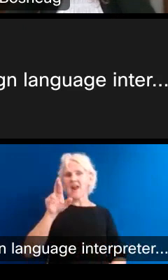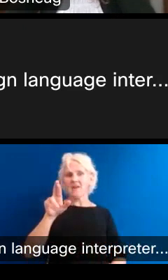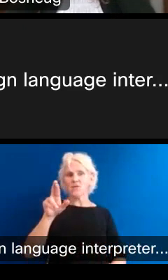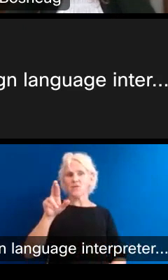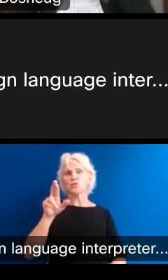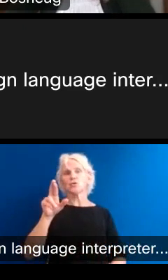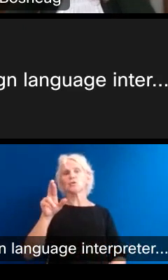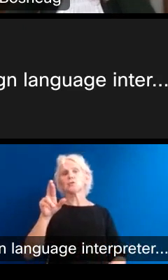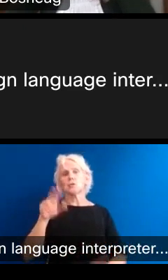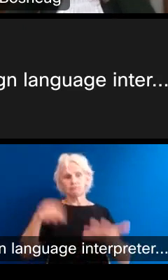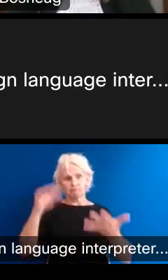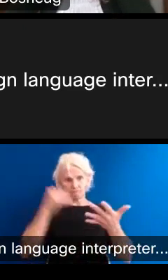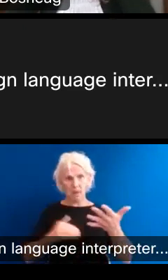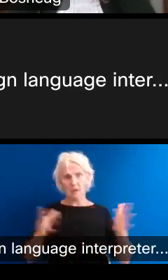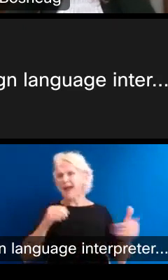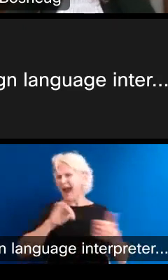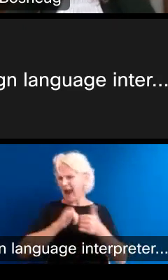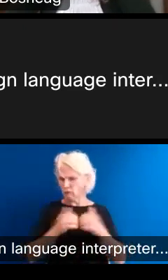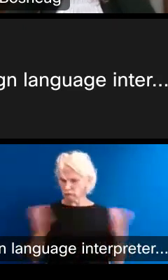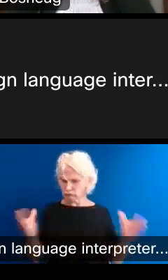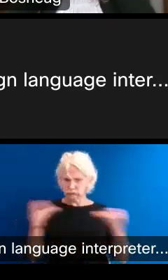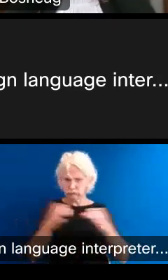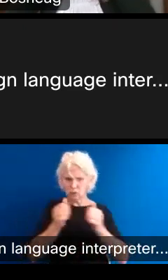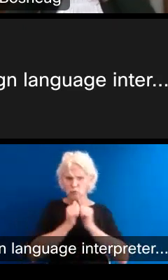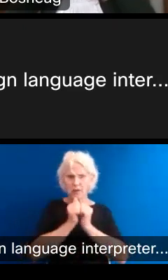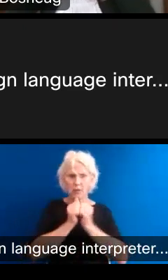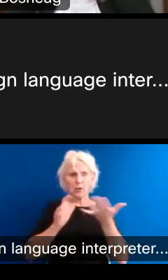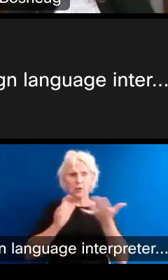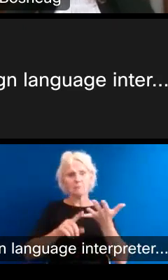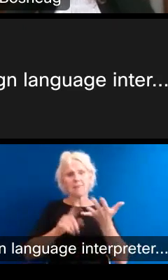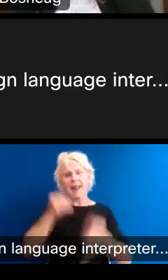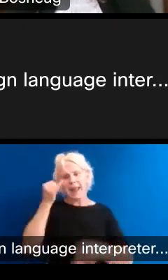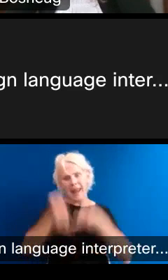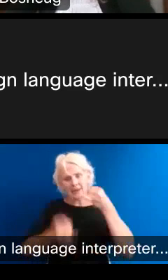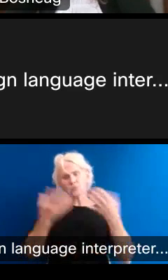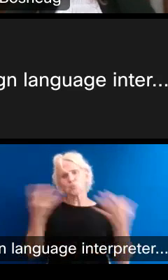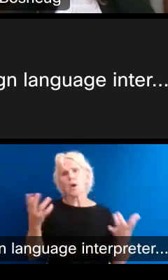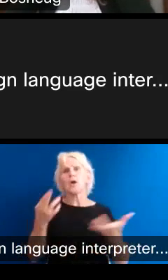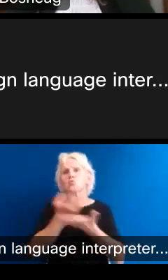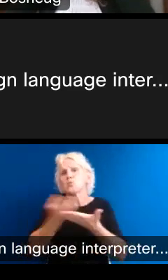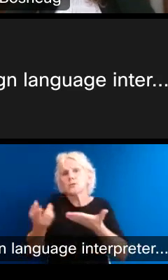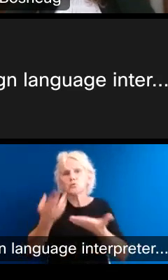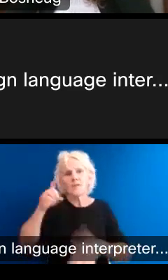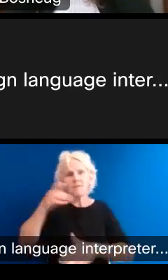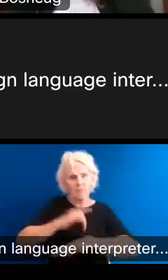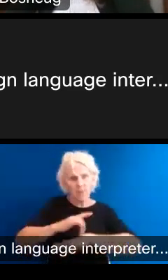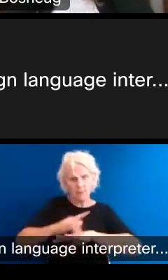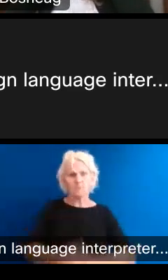about how to put it all together and resources. So again, the chat feature is not available,